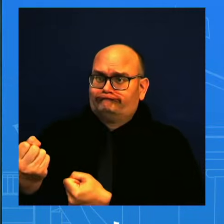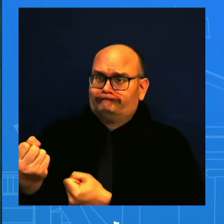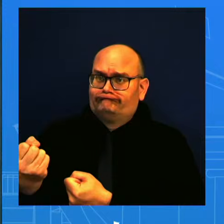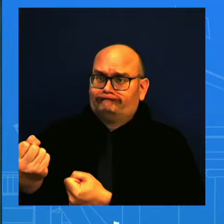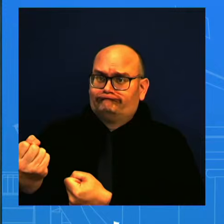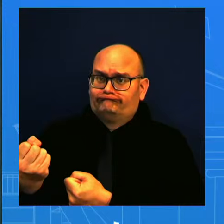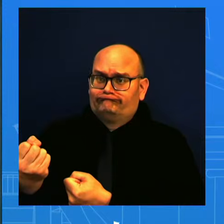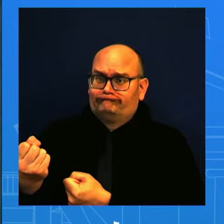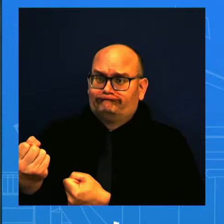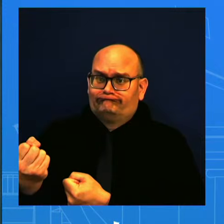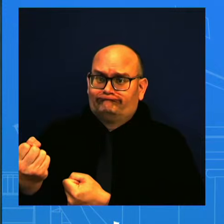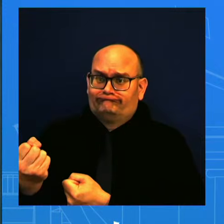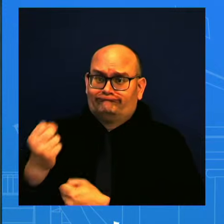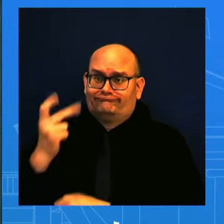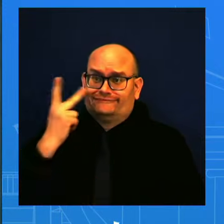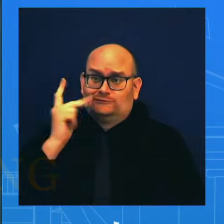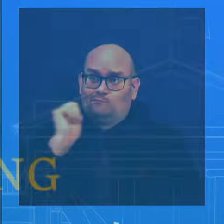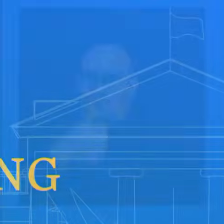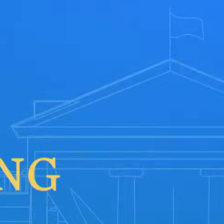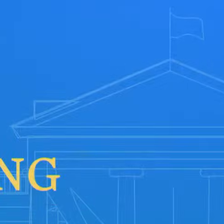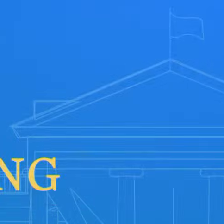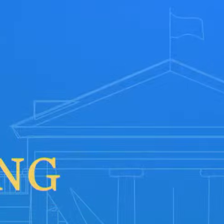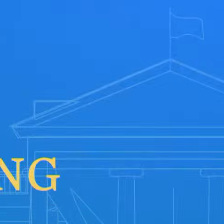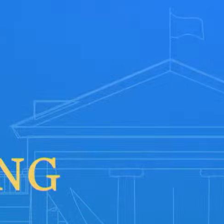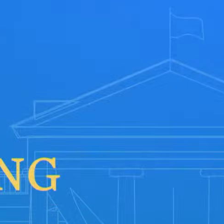That is what's important. We s- -- I've laid out the data points of why we believe